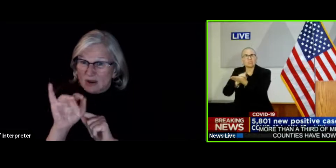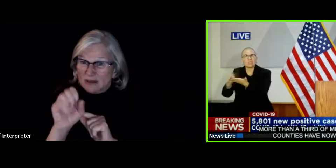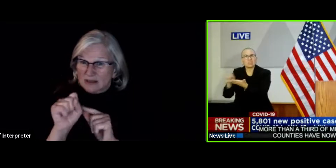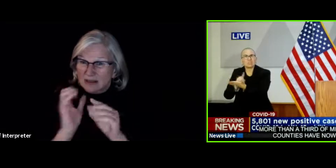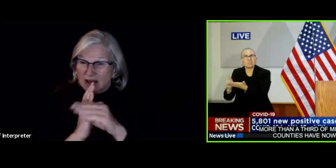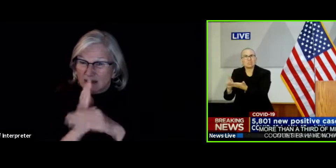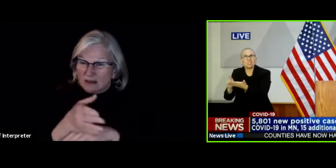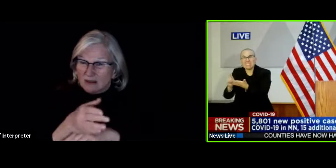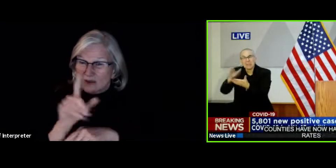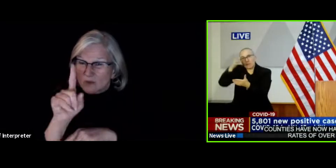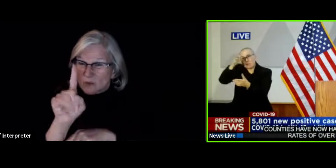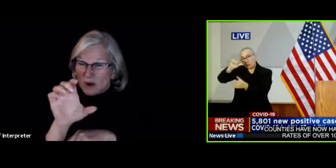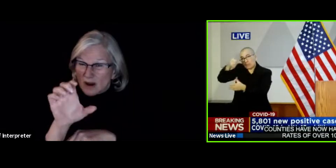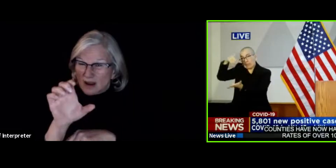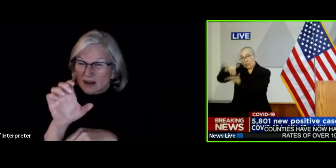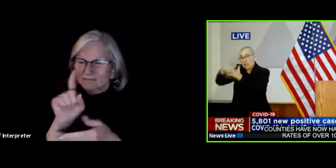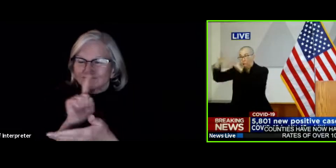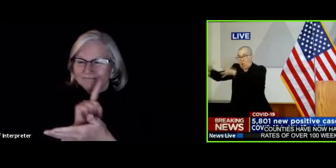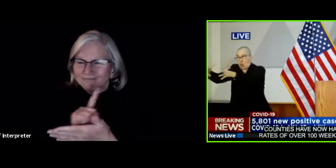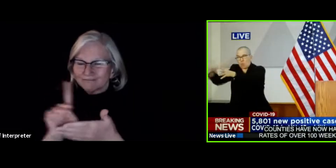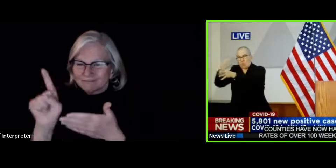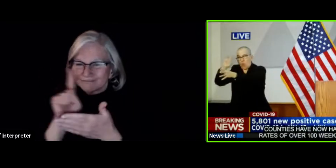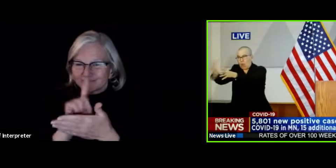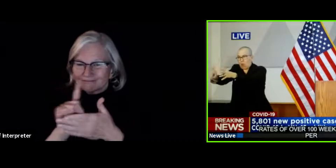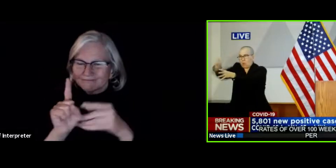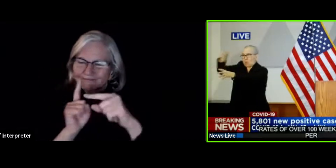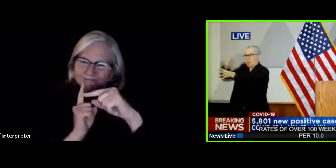WE CONSIDER A HIGH RISK THRESHOLDS TO BE 10 WEEKLY